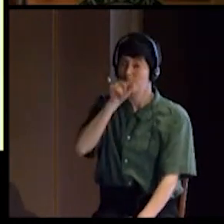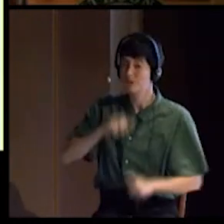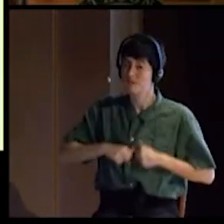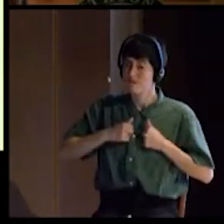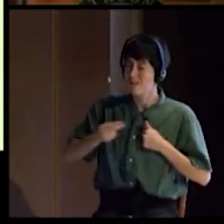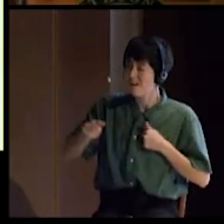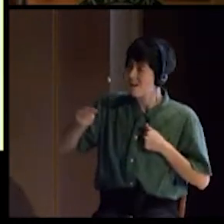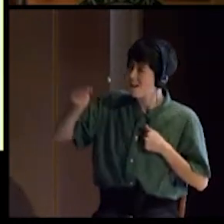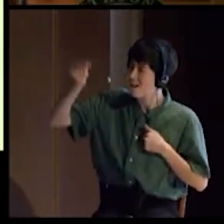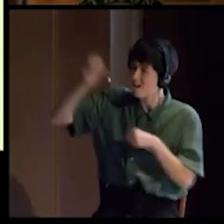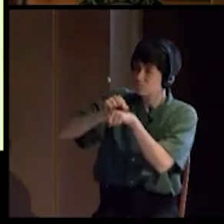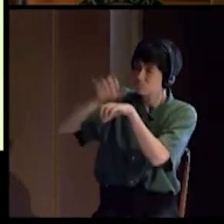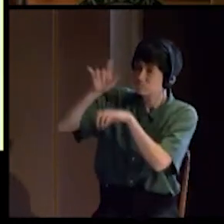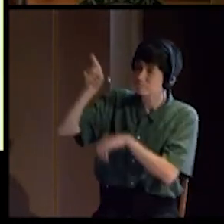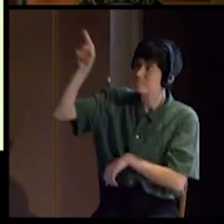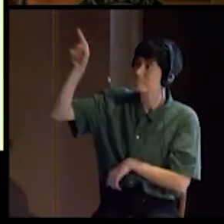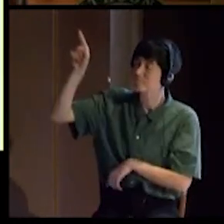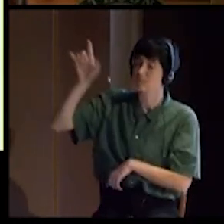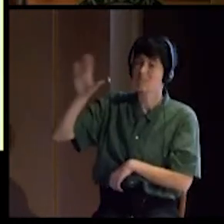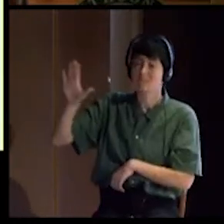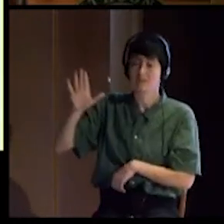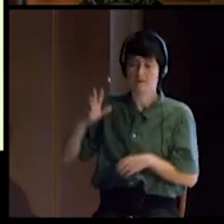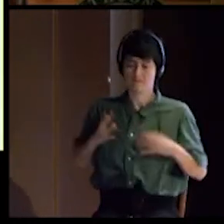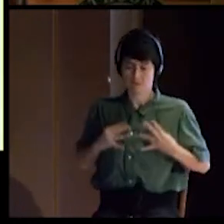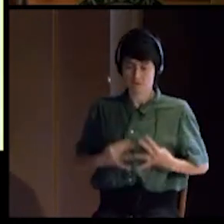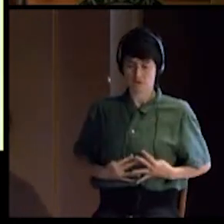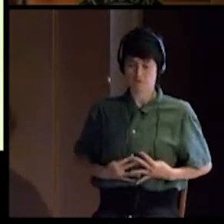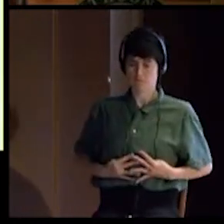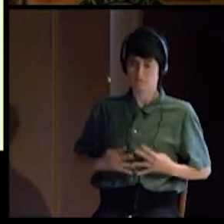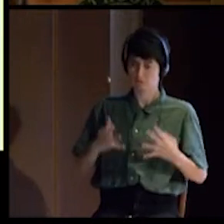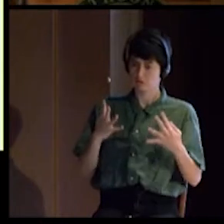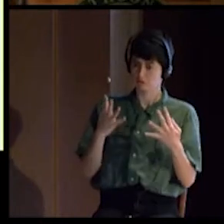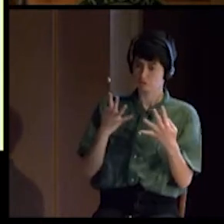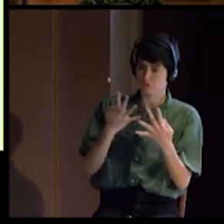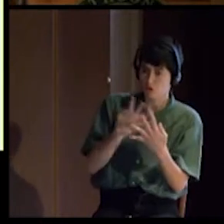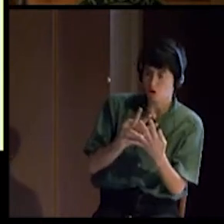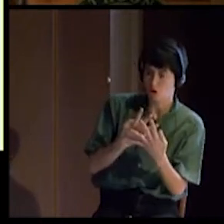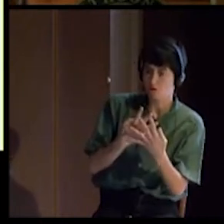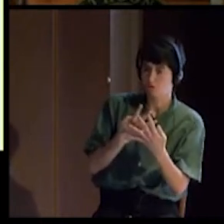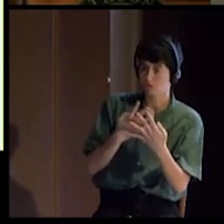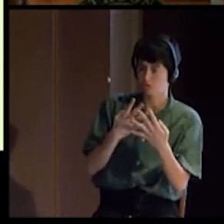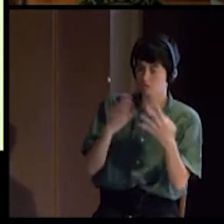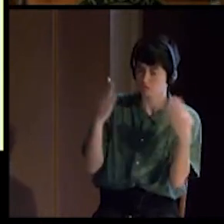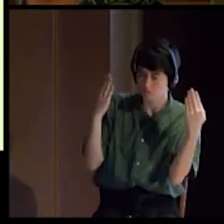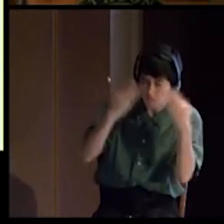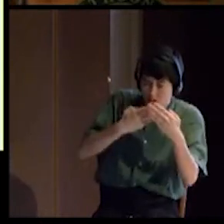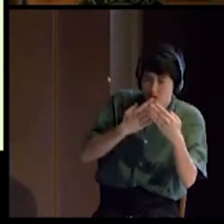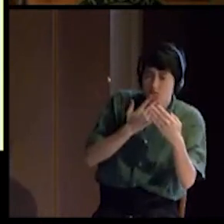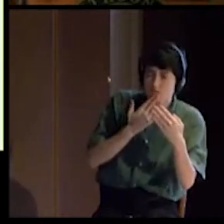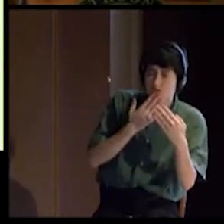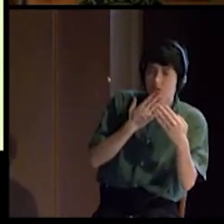and darker down to increase heat absorption from the sun? So we know that they have more downy feathers.